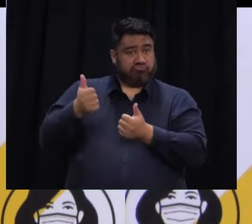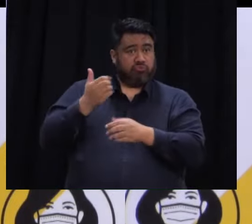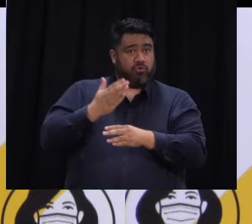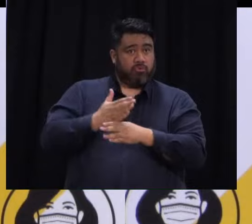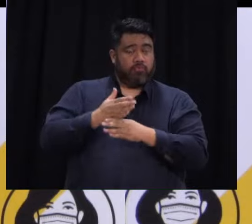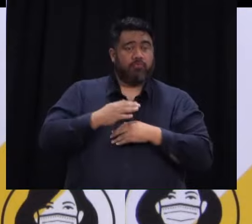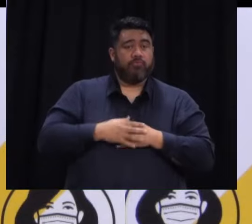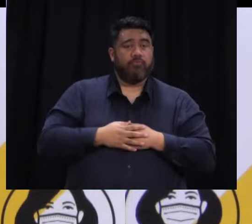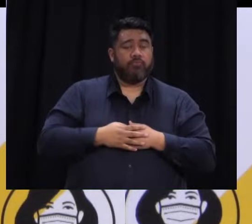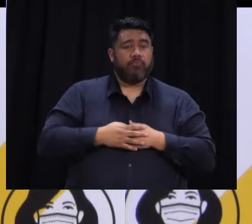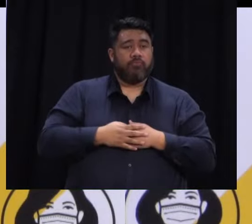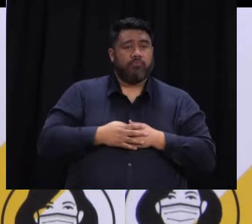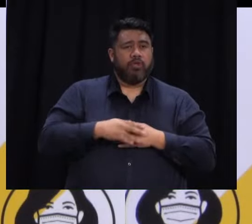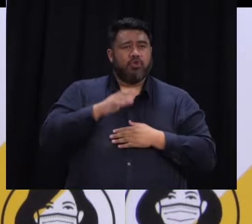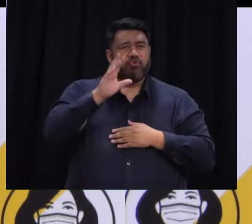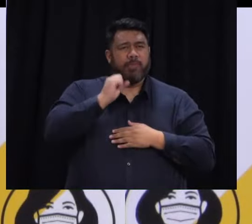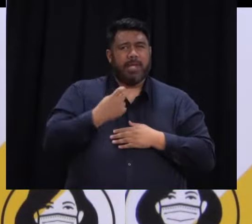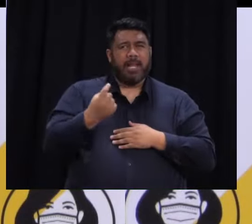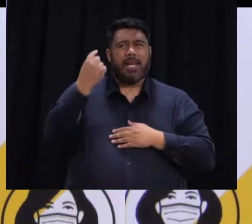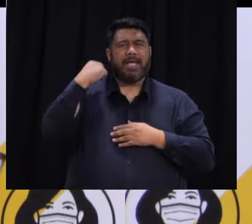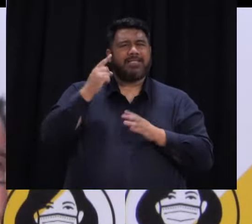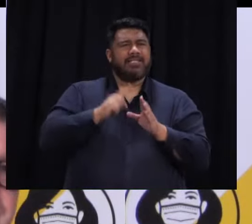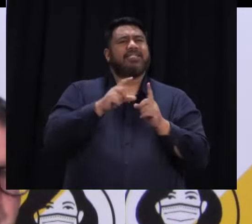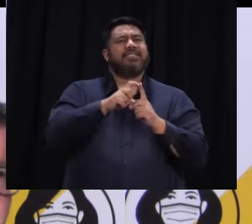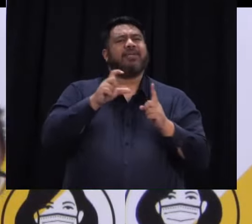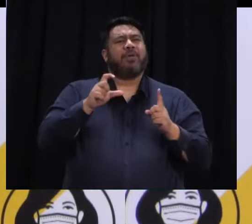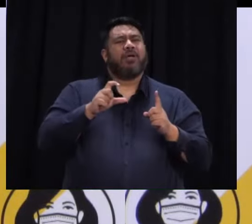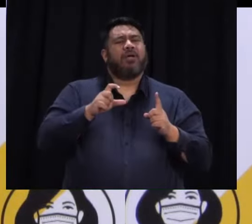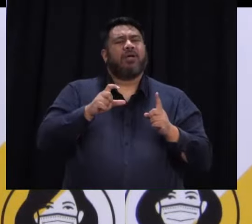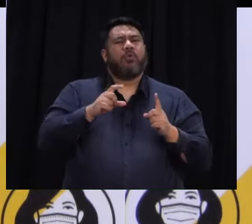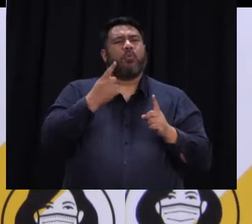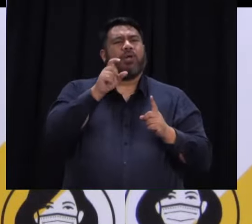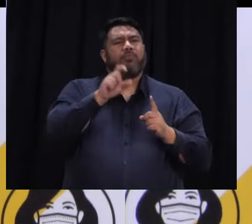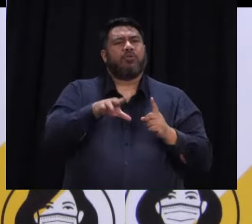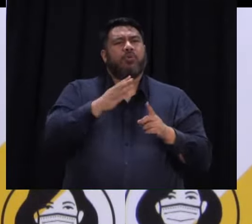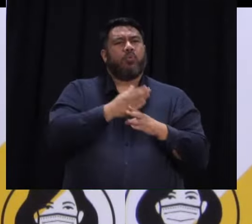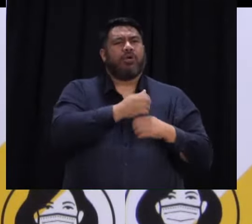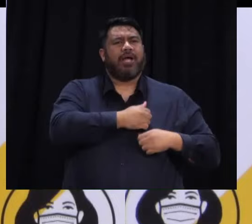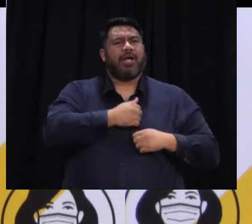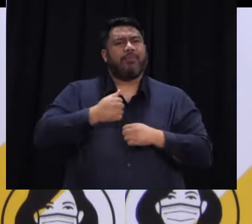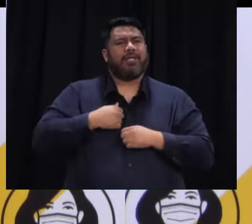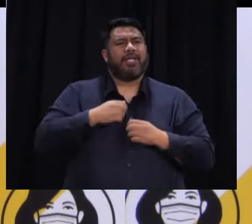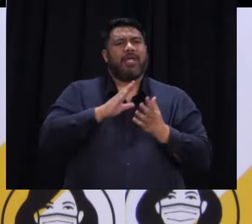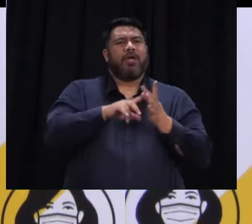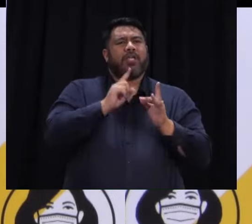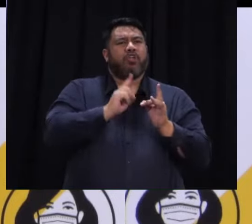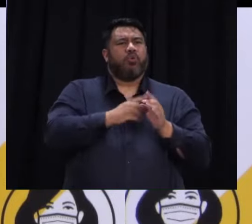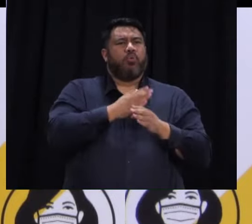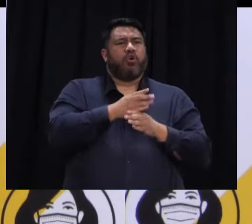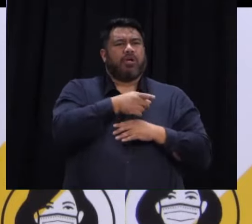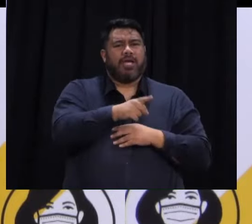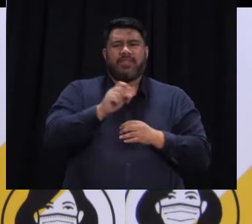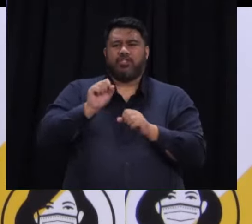in terms of keeping COVID out of the community. What I would say is - and I think we can go